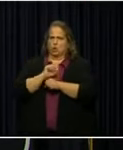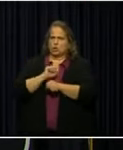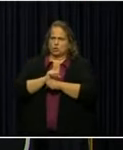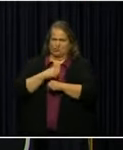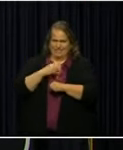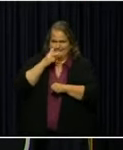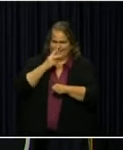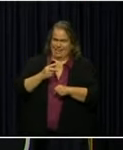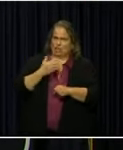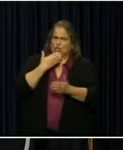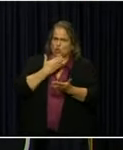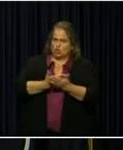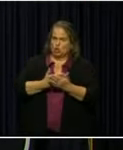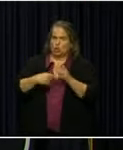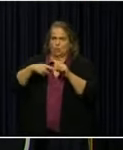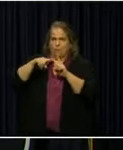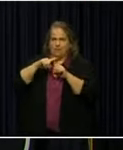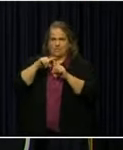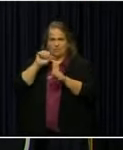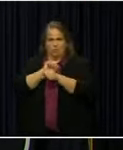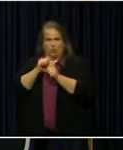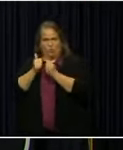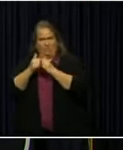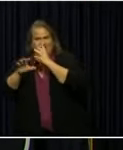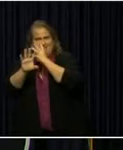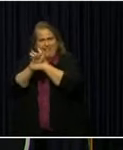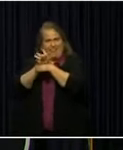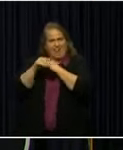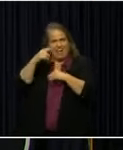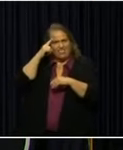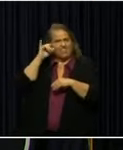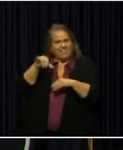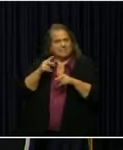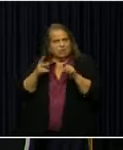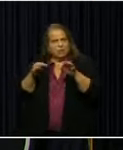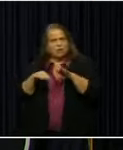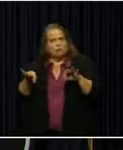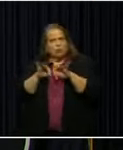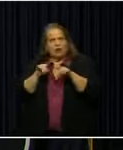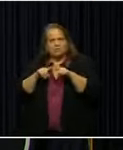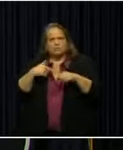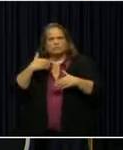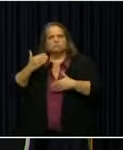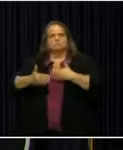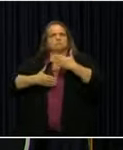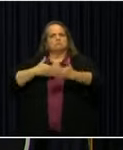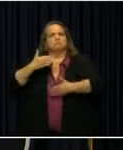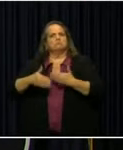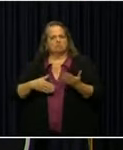THING OR NOT, I DON'T THINK ANYBODY MEETS ALL OF OTHER PREREQUISITES RIGHT NOW.